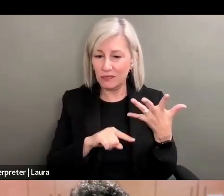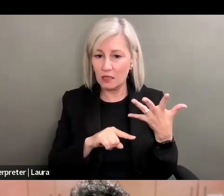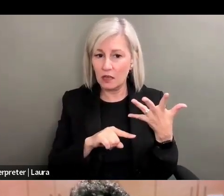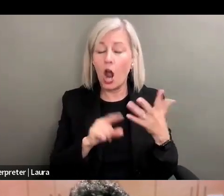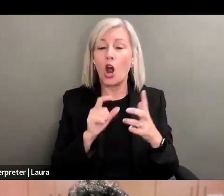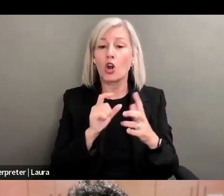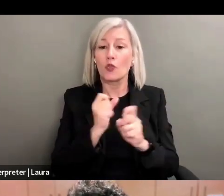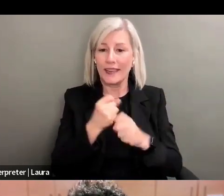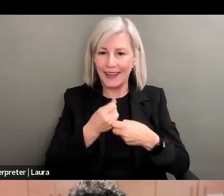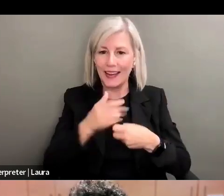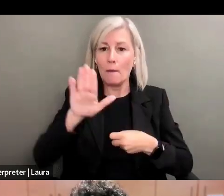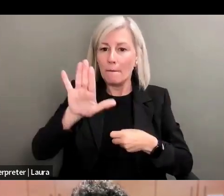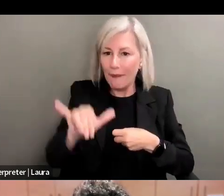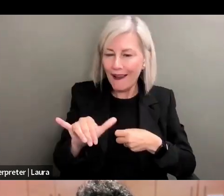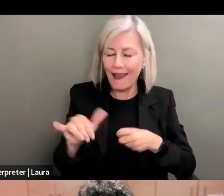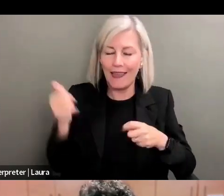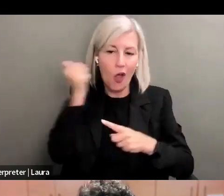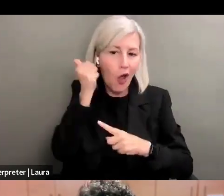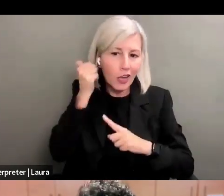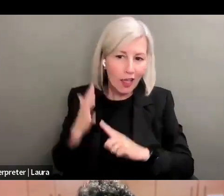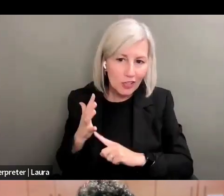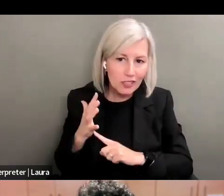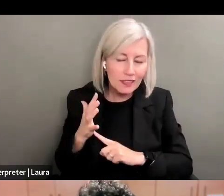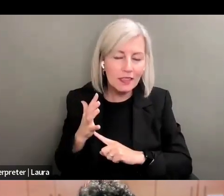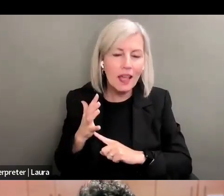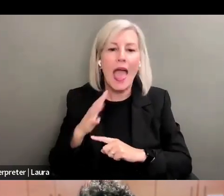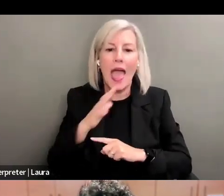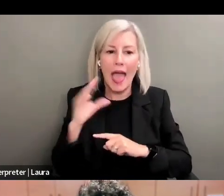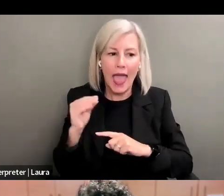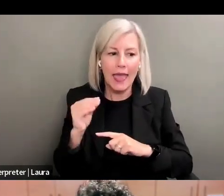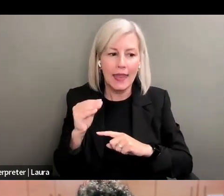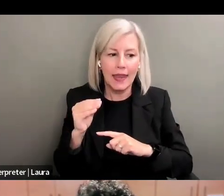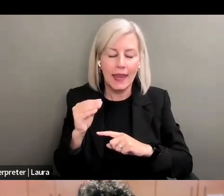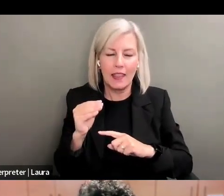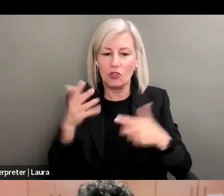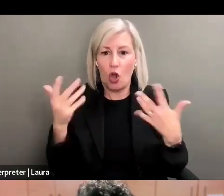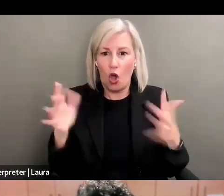by audiologists and they're actually audiologic validation measures that we can